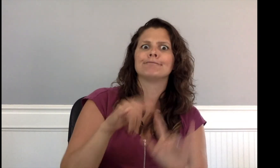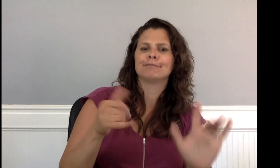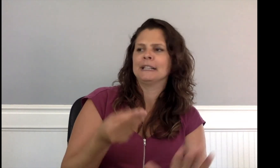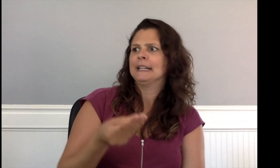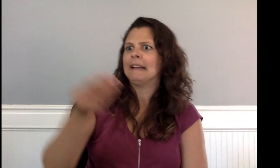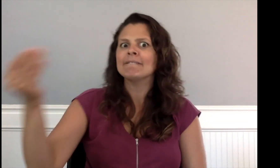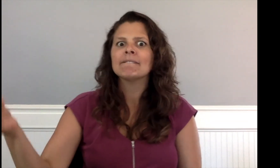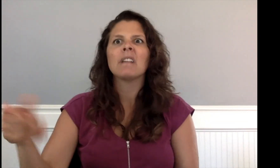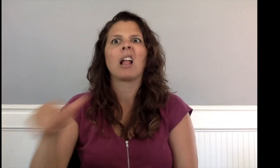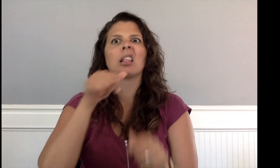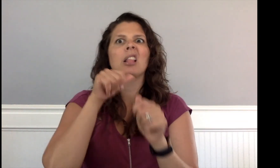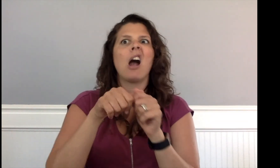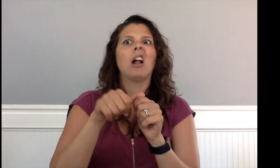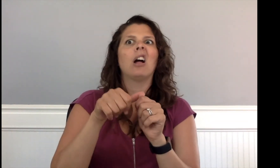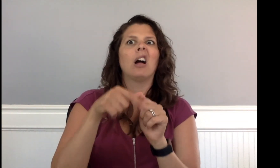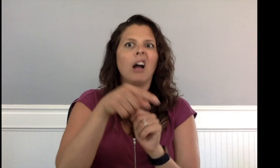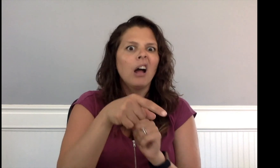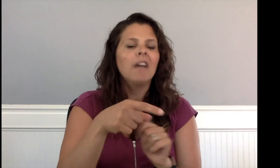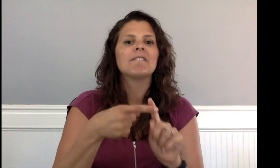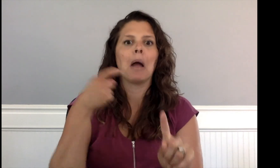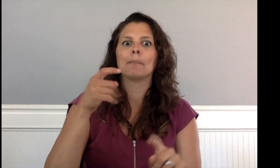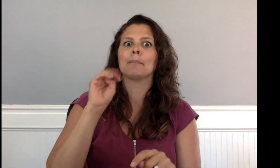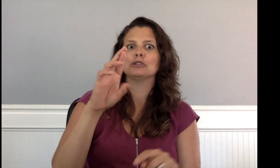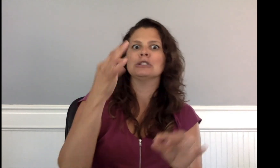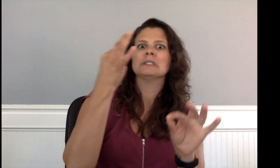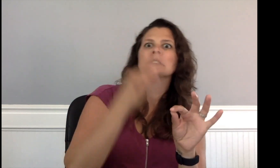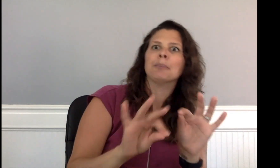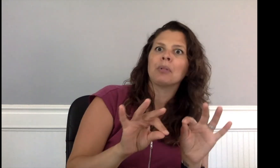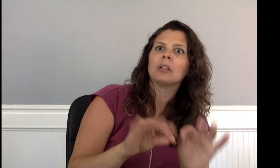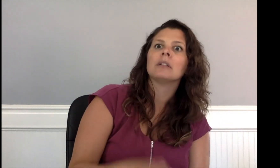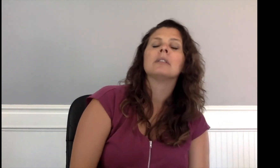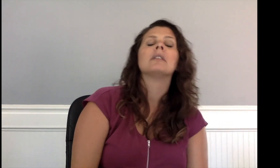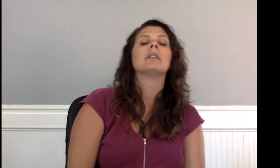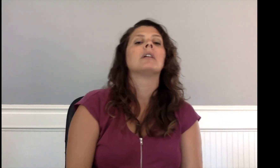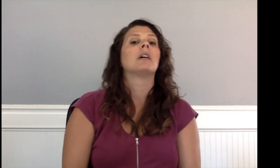handed a letter to Frog that Mr. Simple had passed on to him.